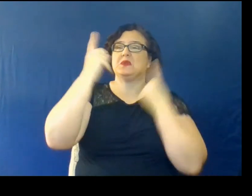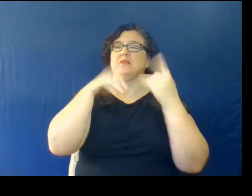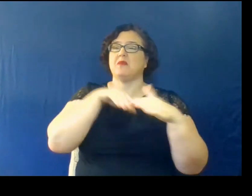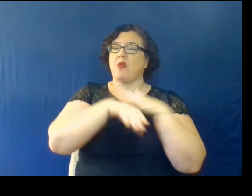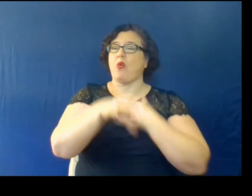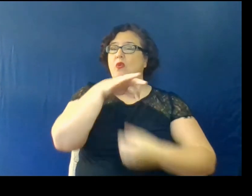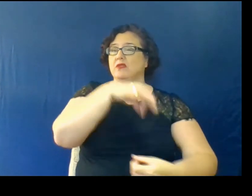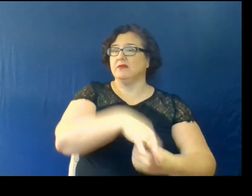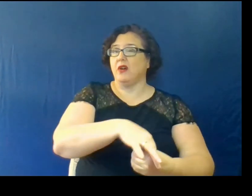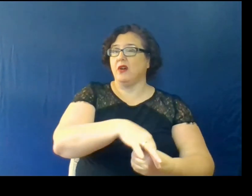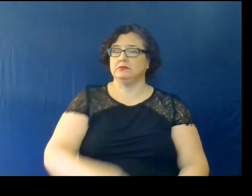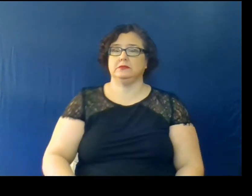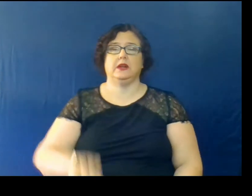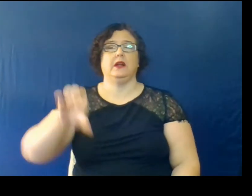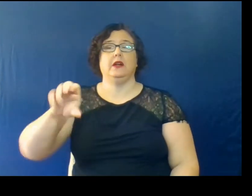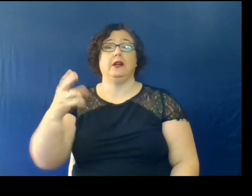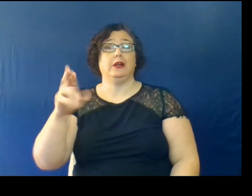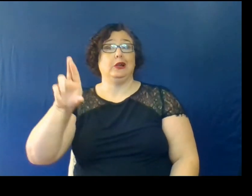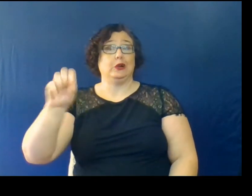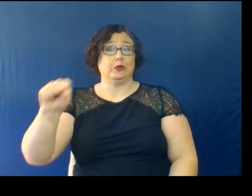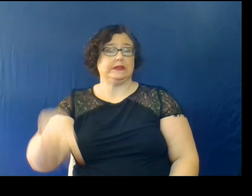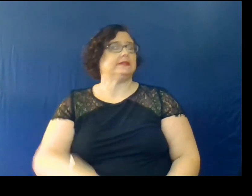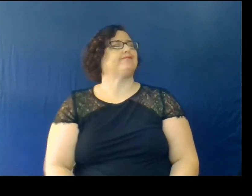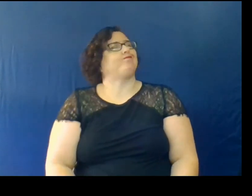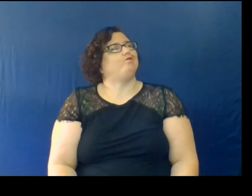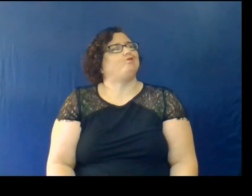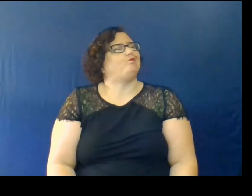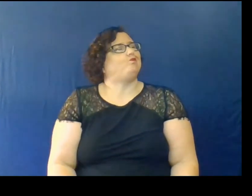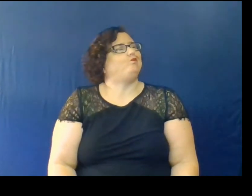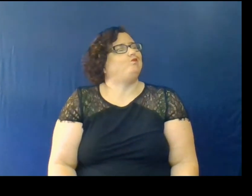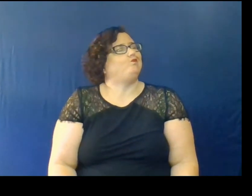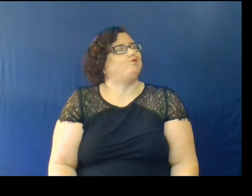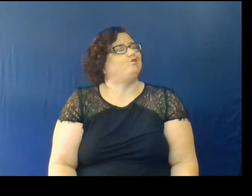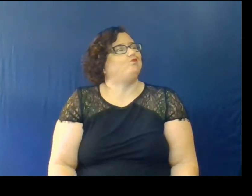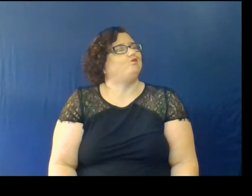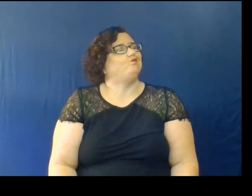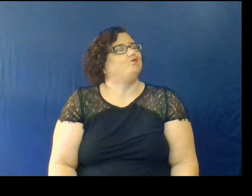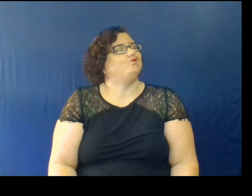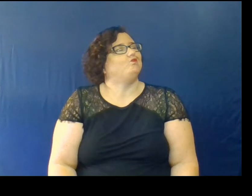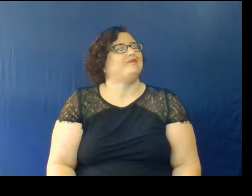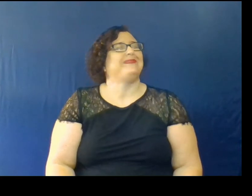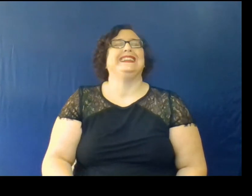think what I would say given the all the different circumstances we're facing,